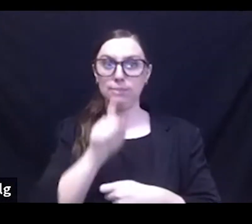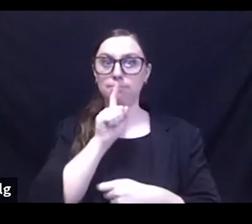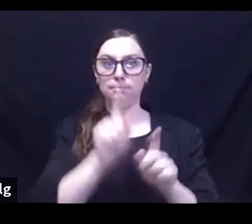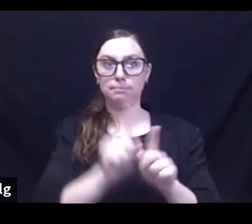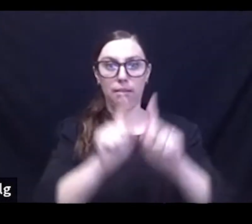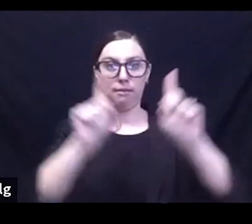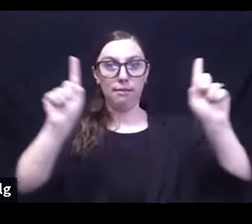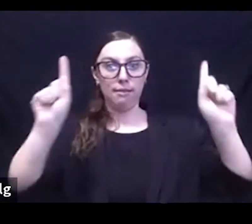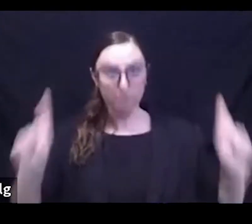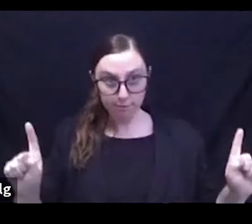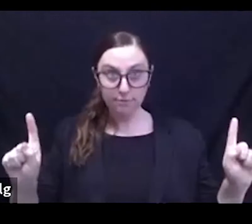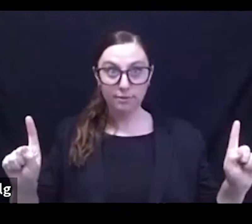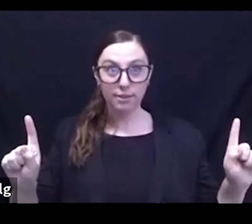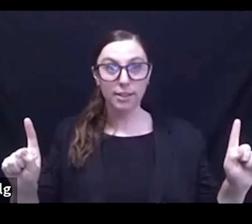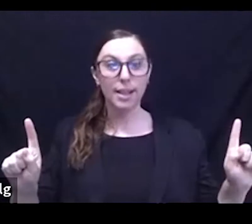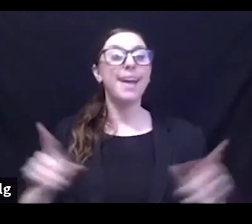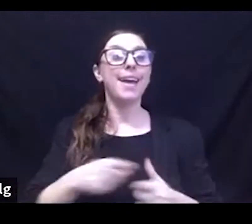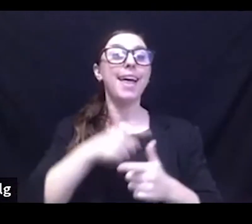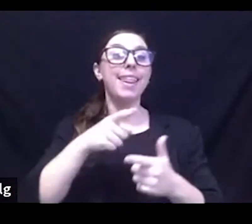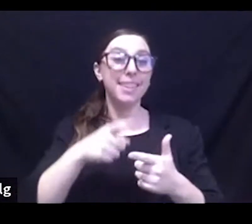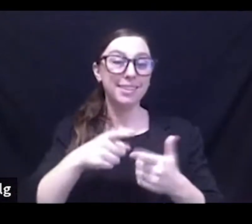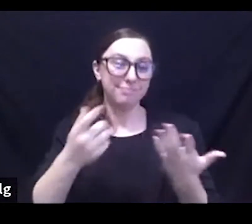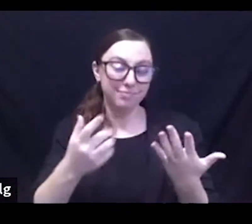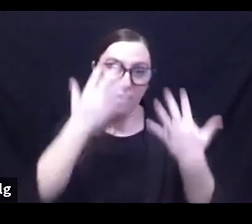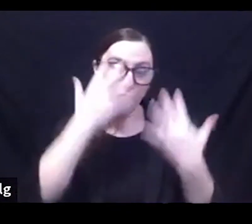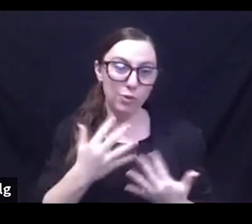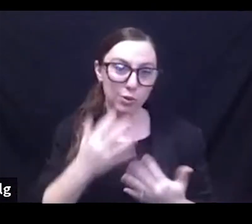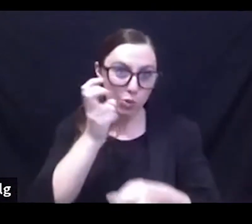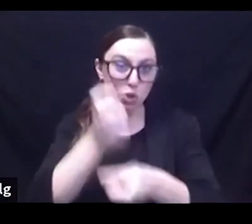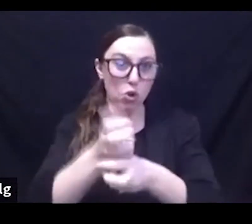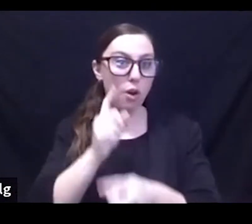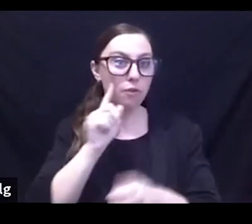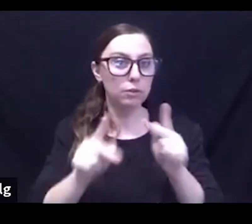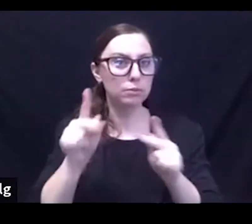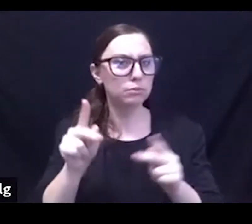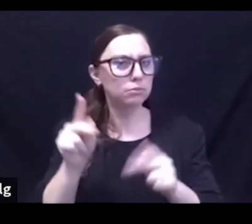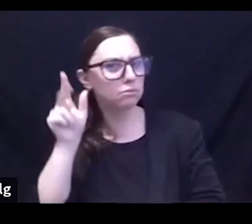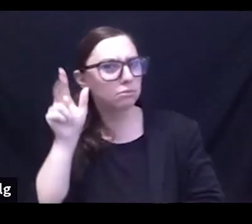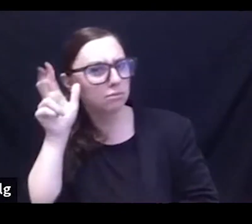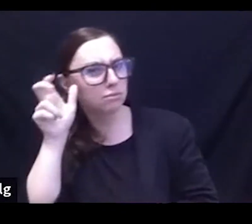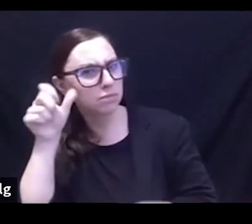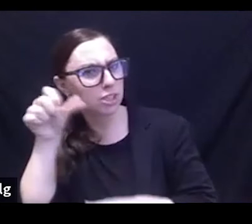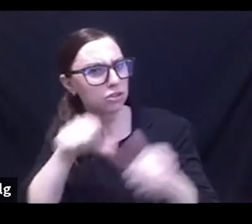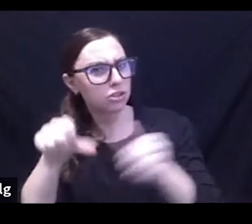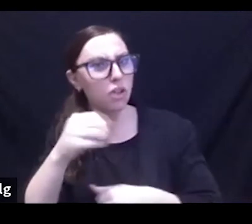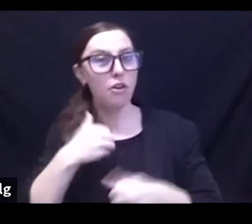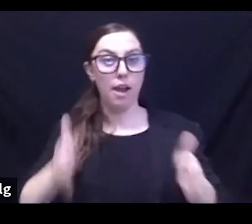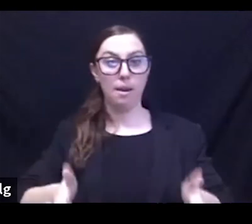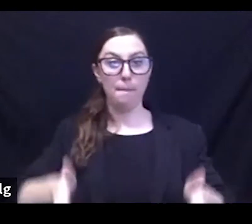themselves. That, unfortunately, made it difficult for parties to hear each other and there was a podium that was set up which Michael didn't have